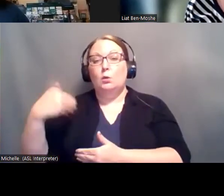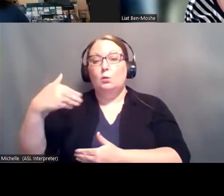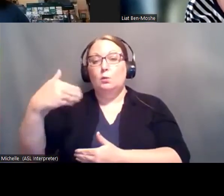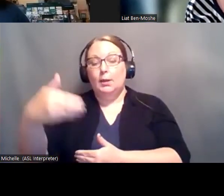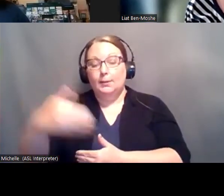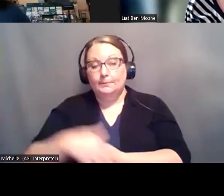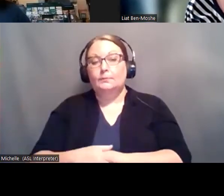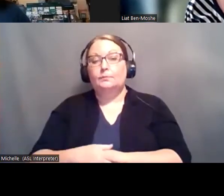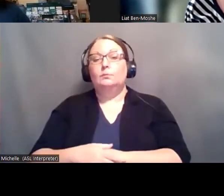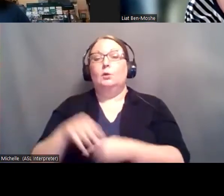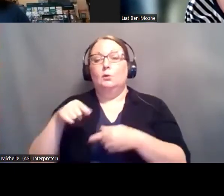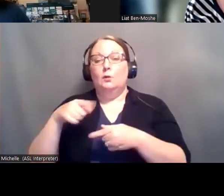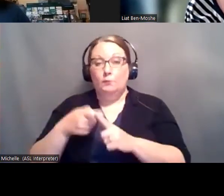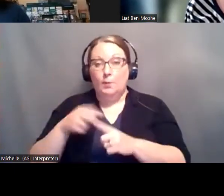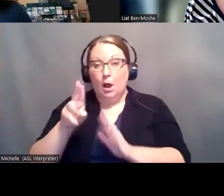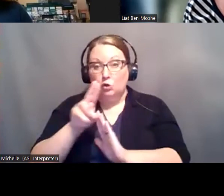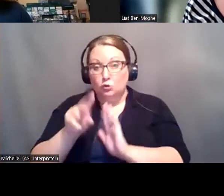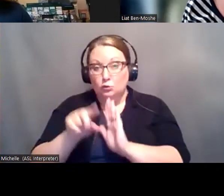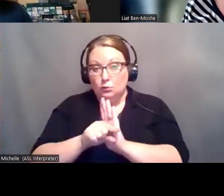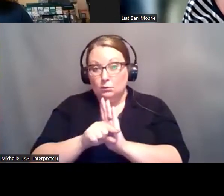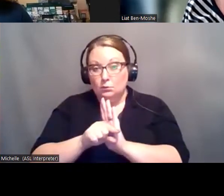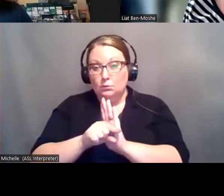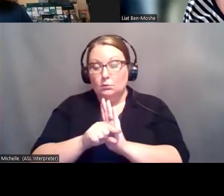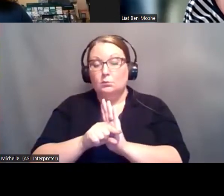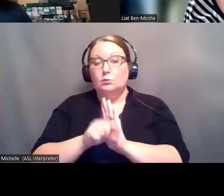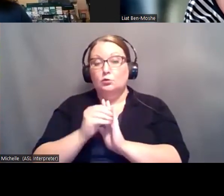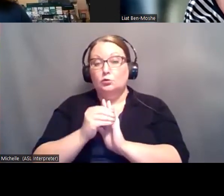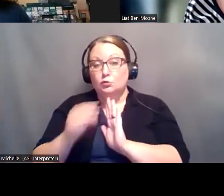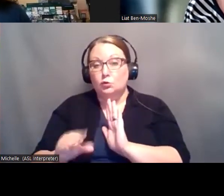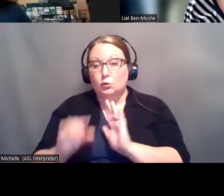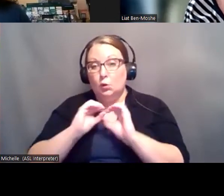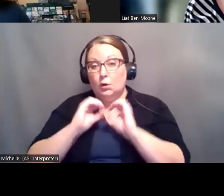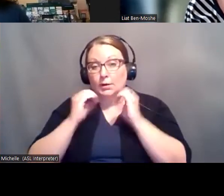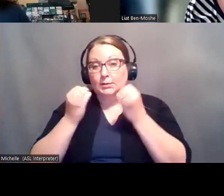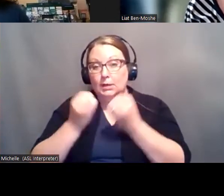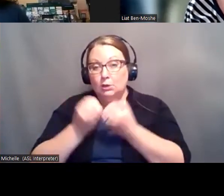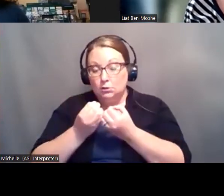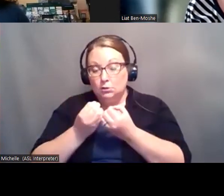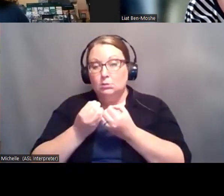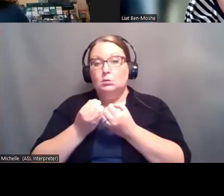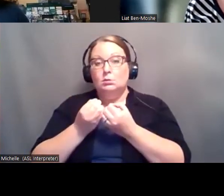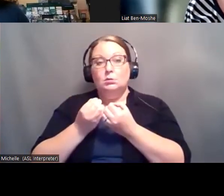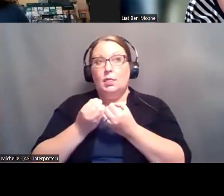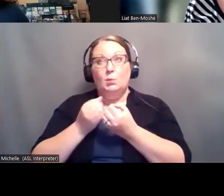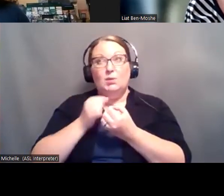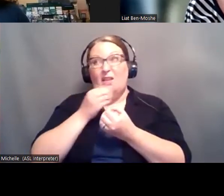and undergraduate student organization that wasn't in existence when we started.